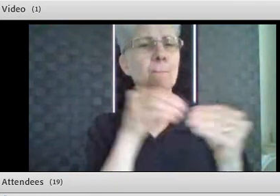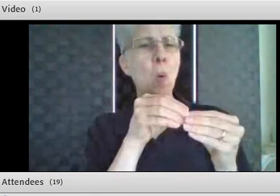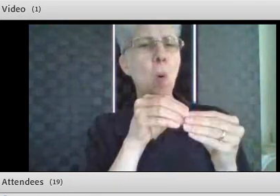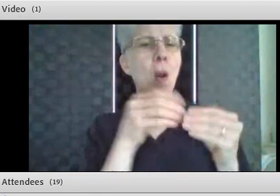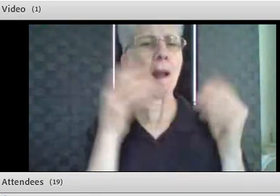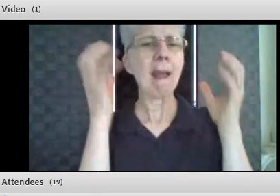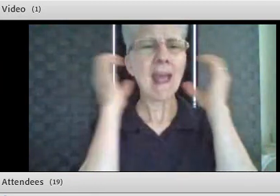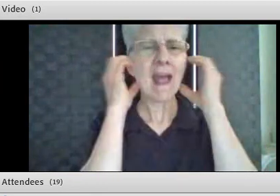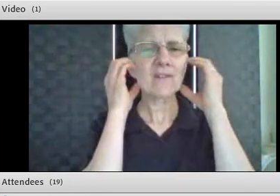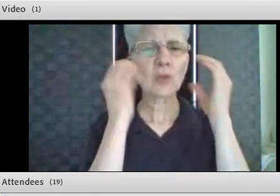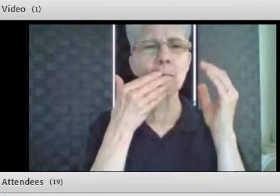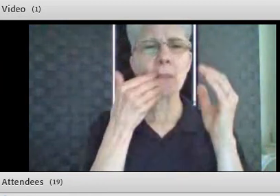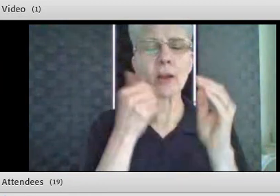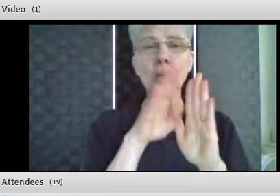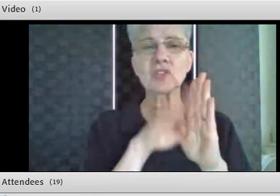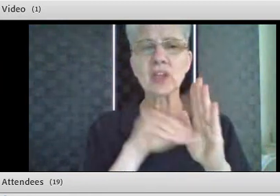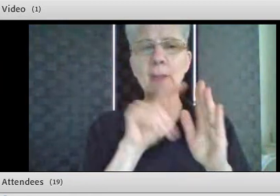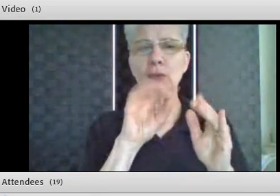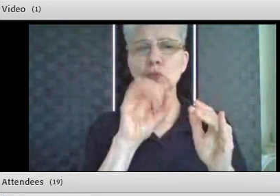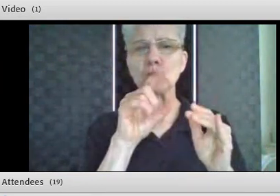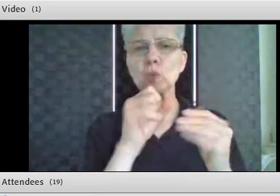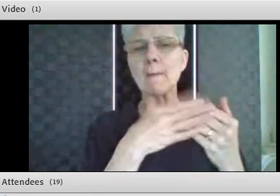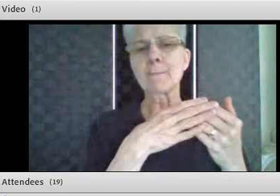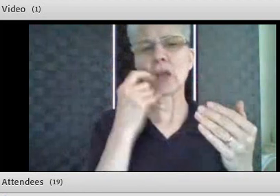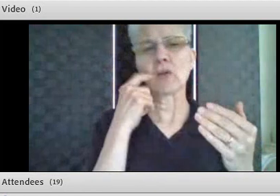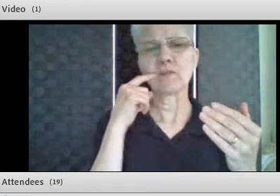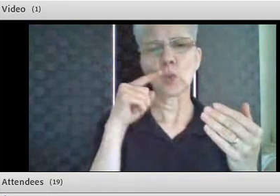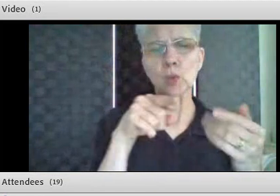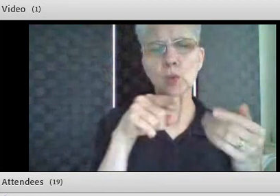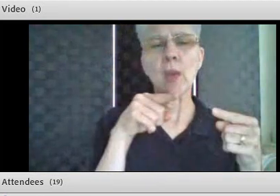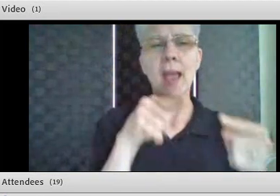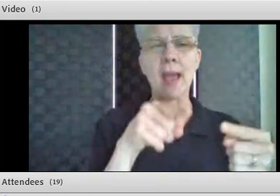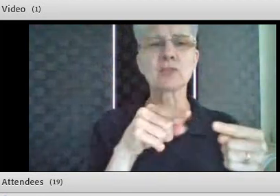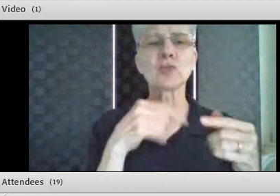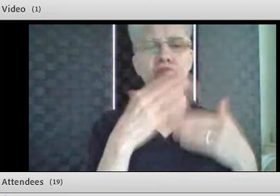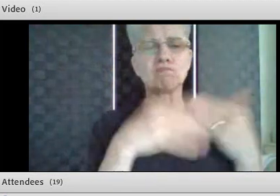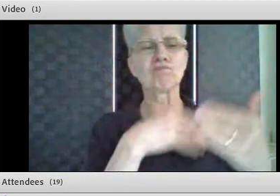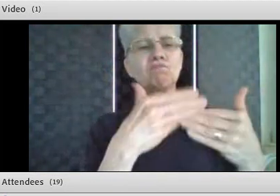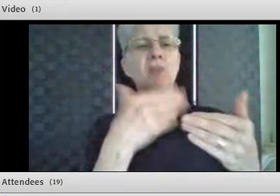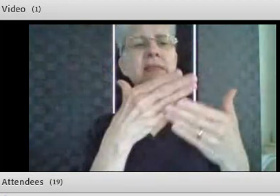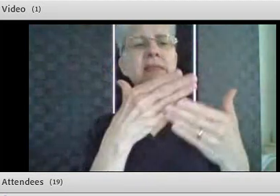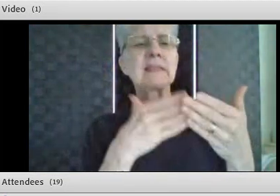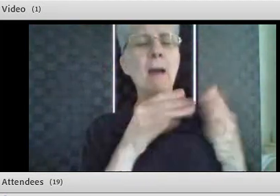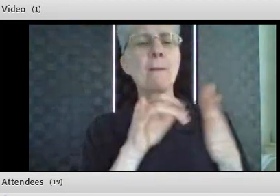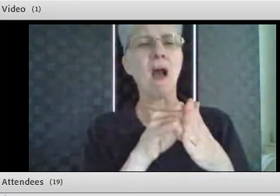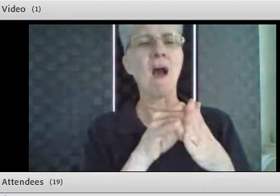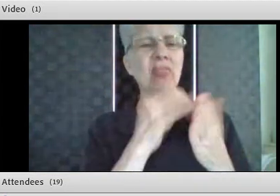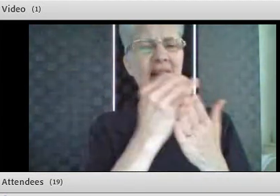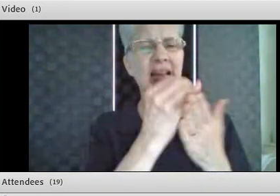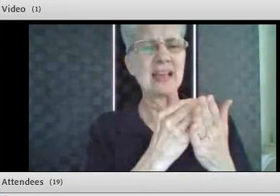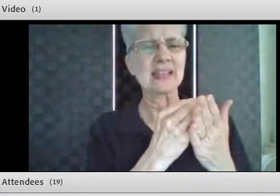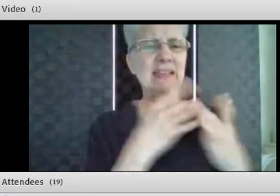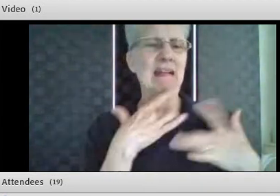and what types of cheap tools will make your life a lot easier as you're going through some of these lessons and activities,